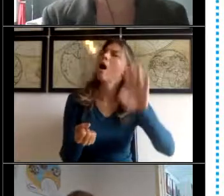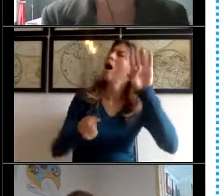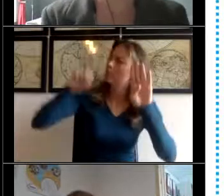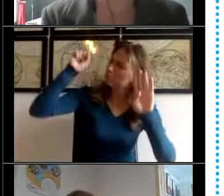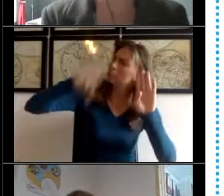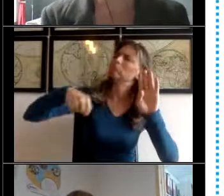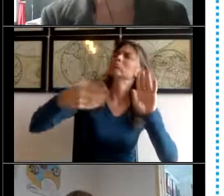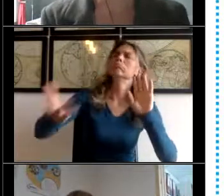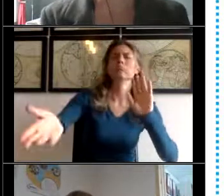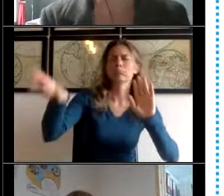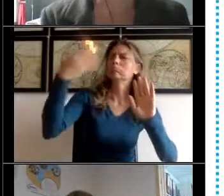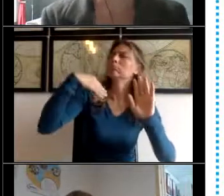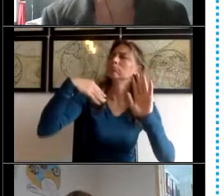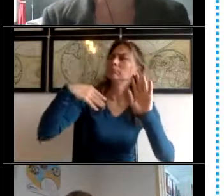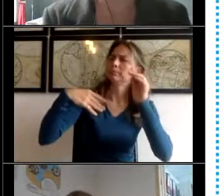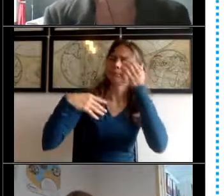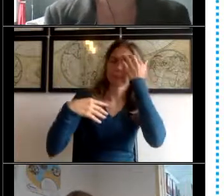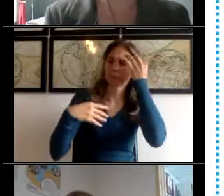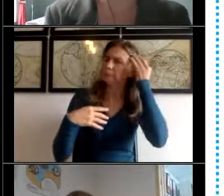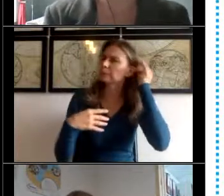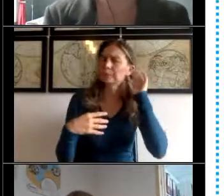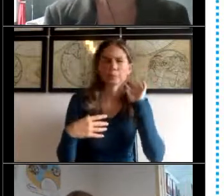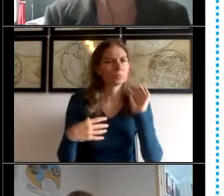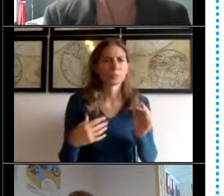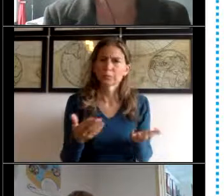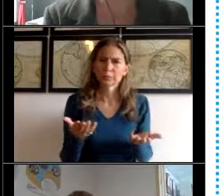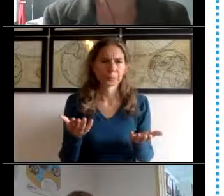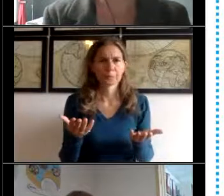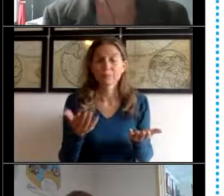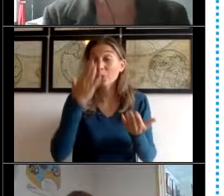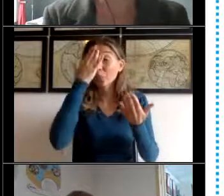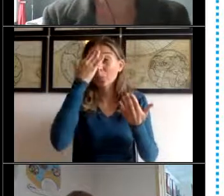For the moment we don't know. Everybody keeps their feet still.